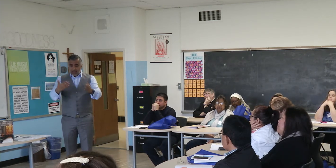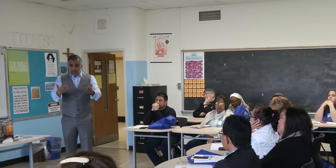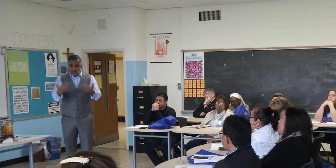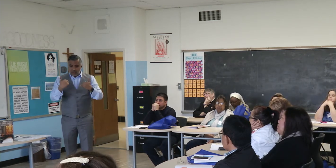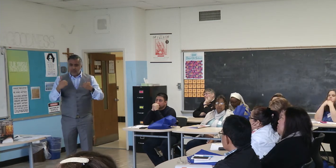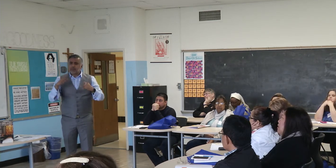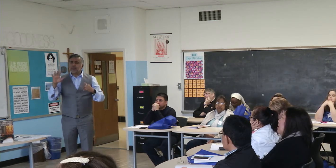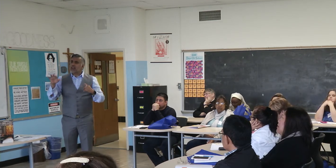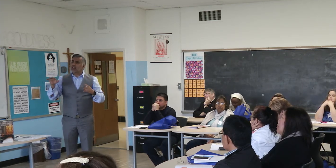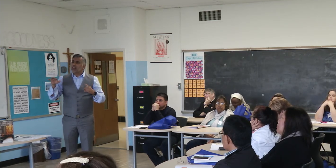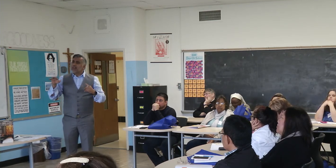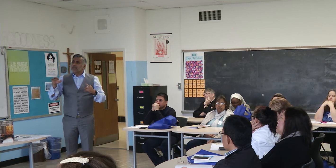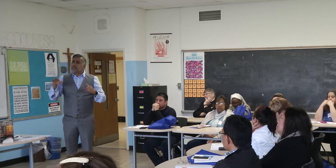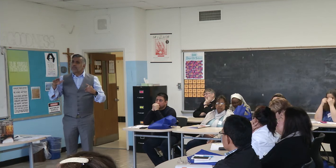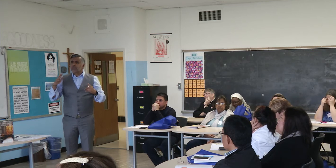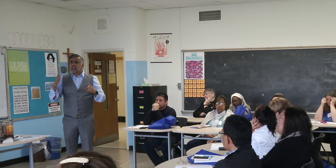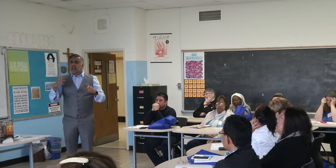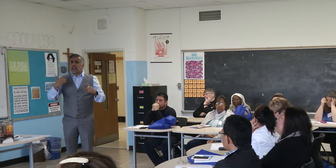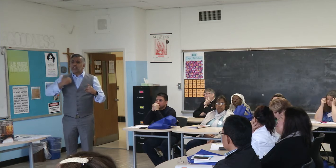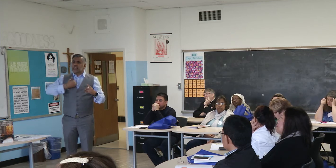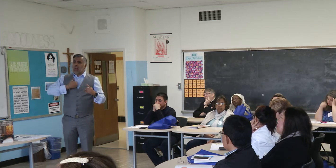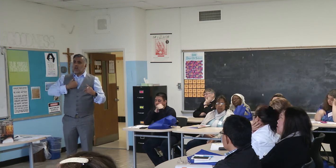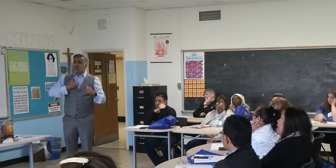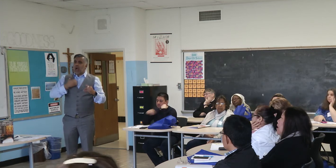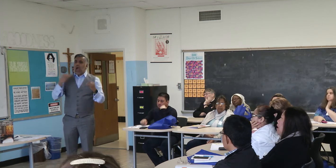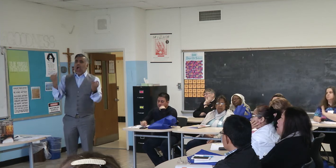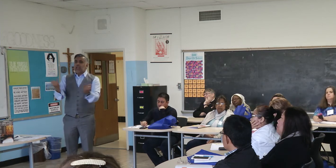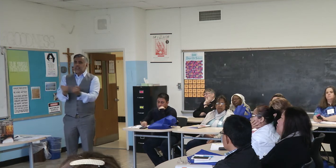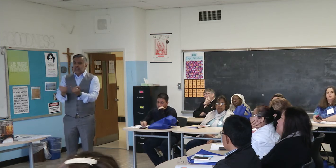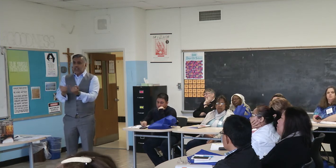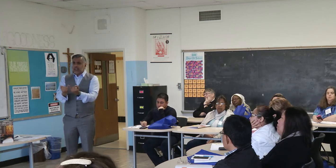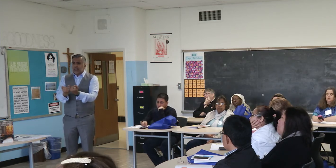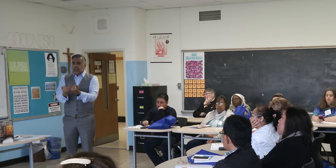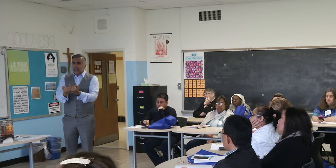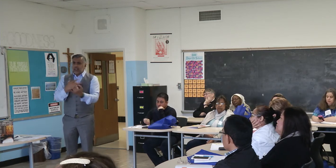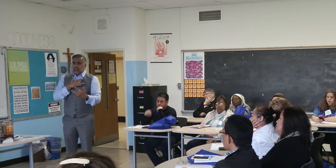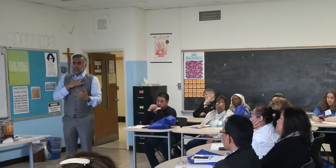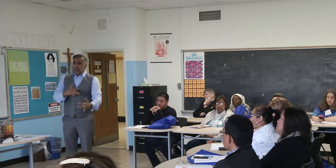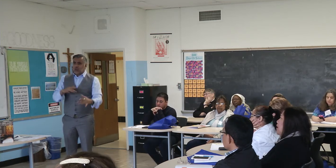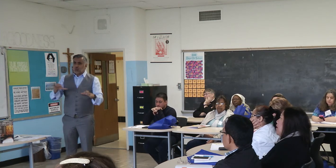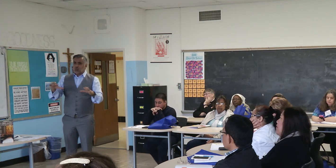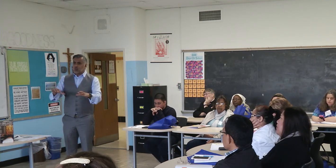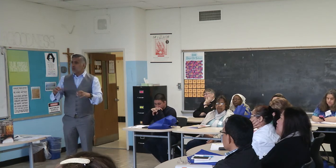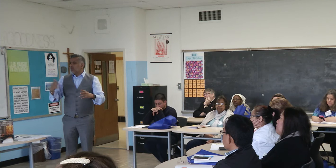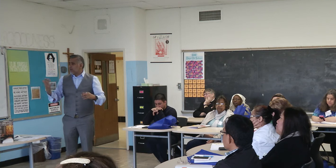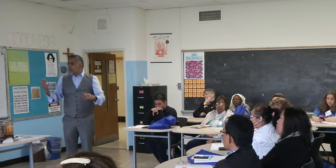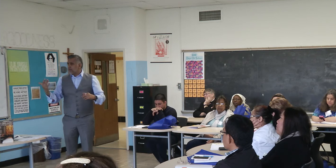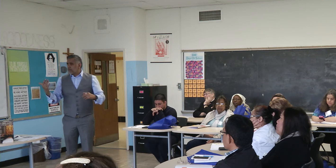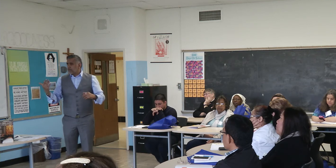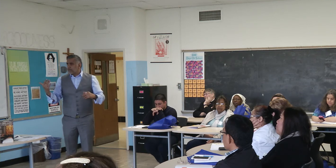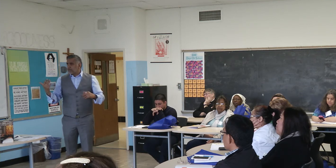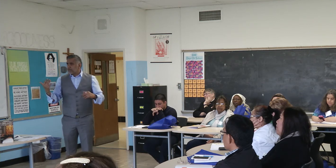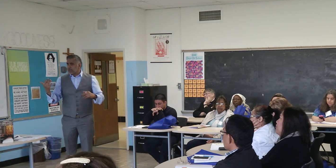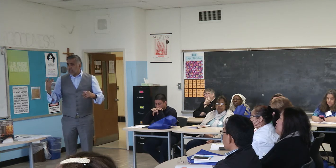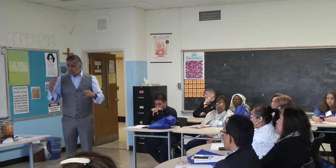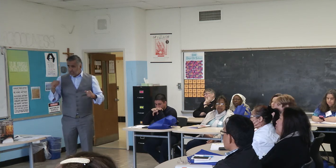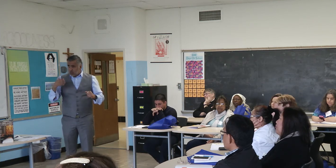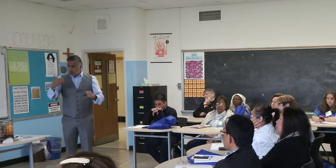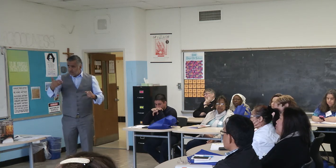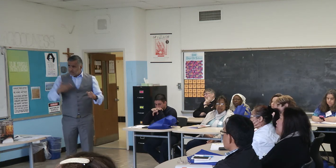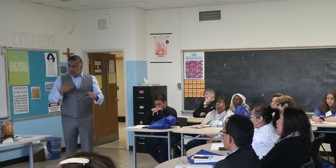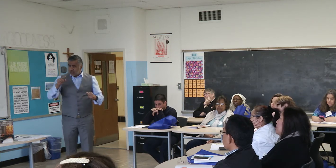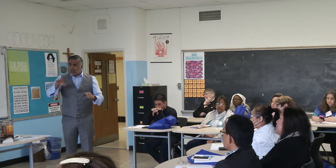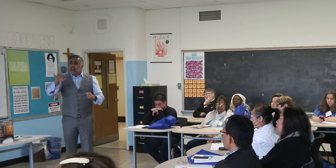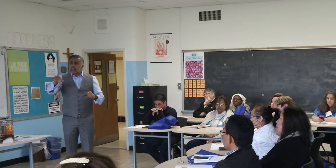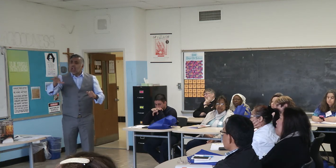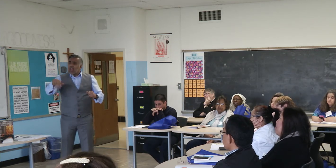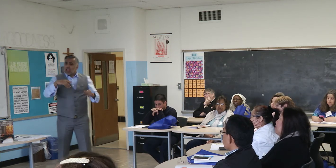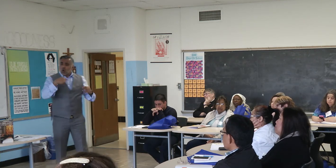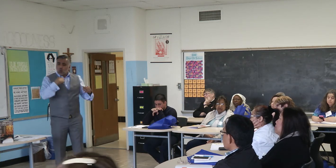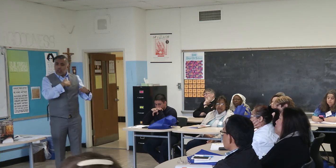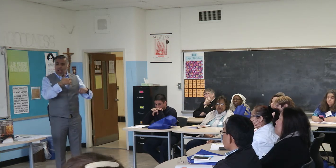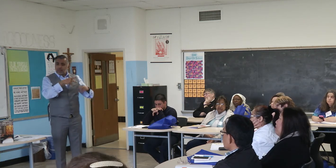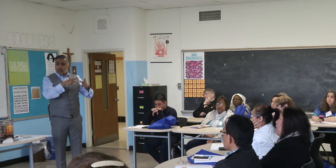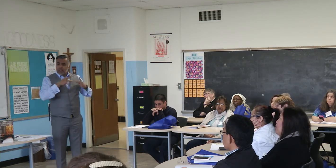view that, you know, there's sort of a self-isolating factor to that, and any thoughts on inviting those people, and saying, "hey, there's a place for you here."]